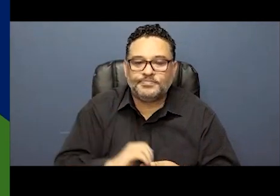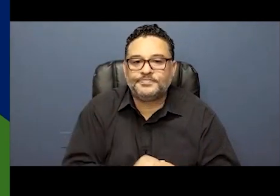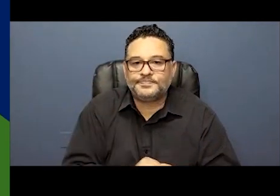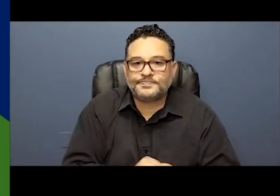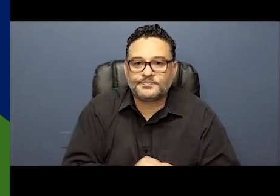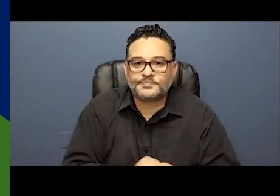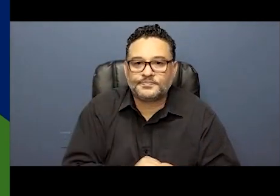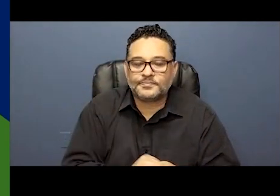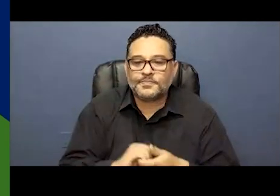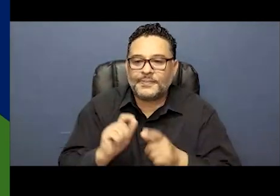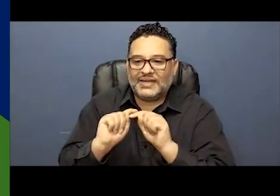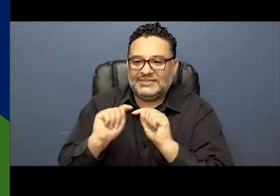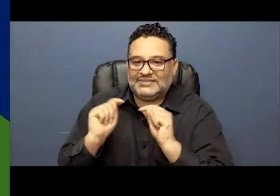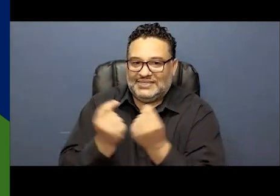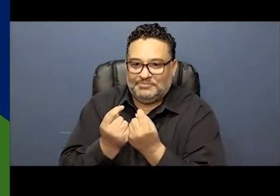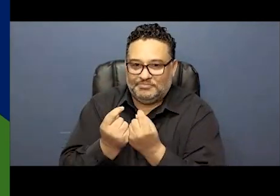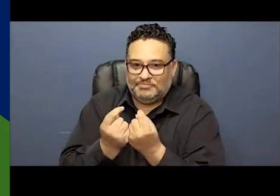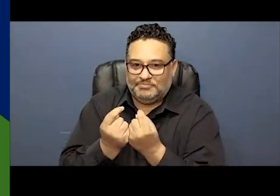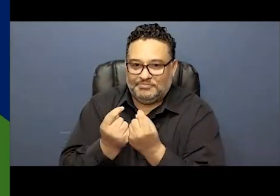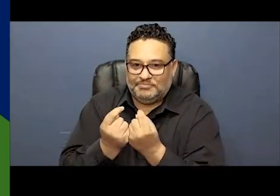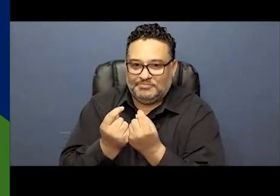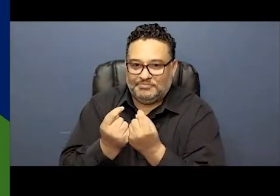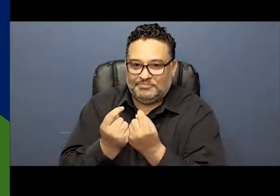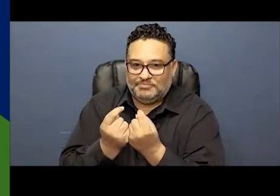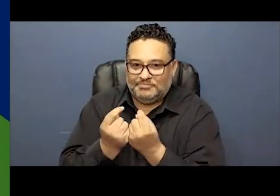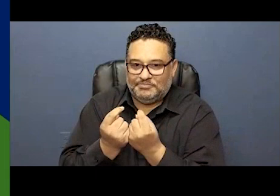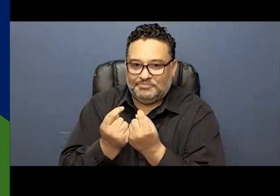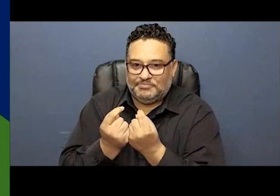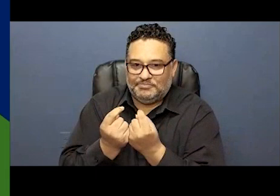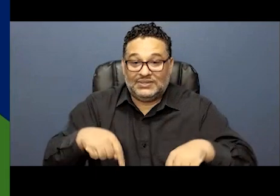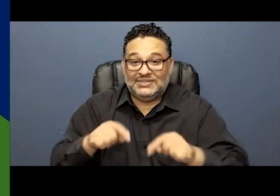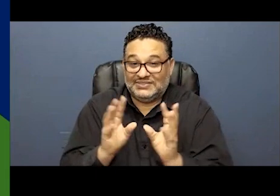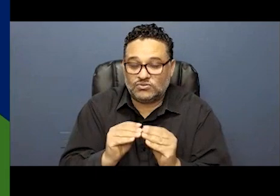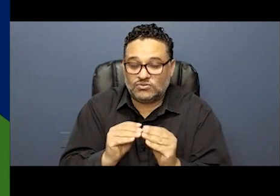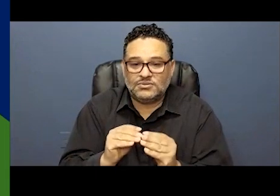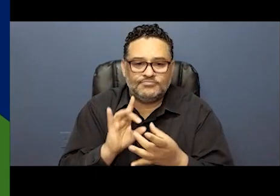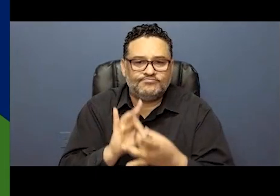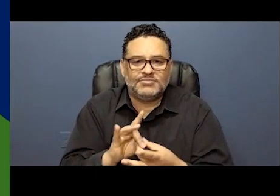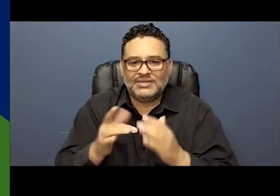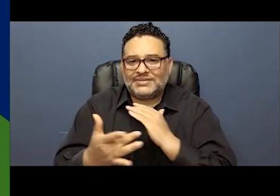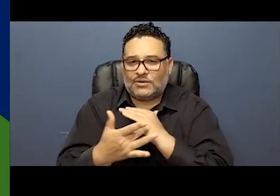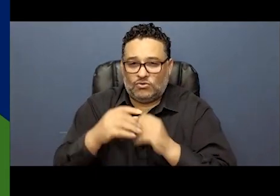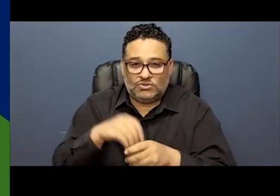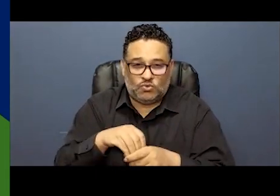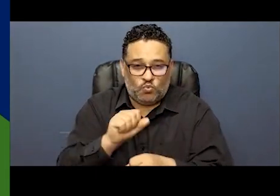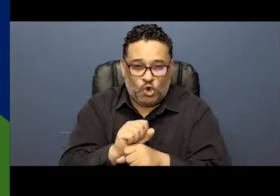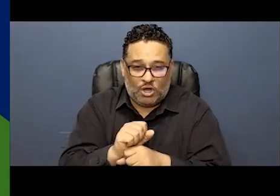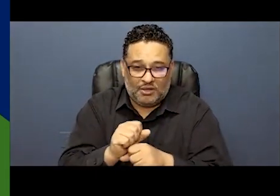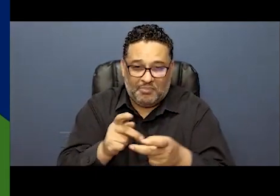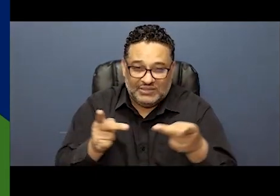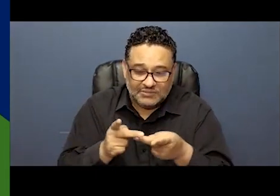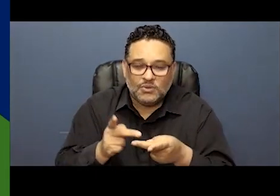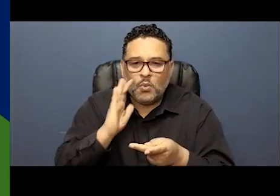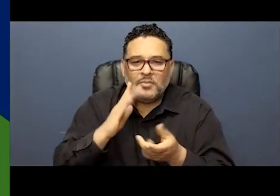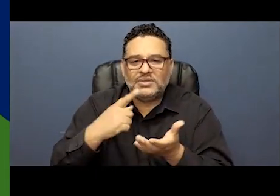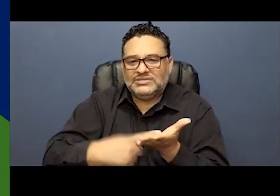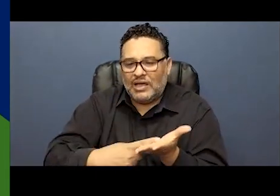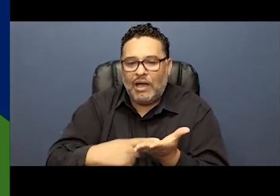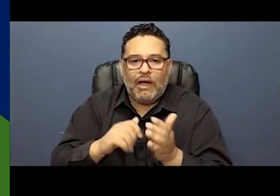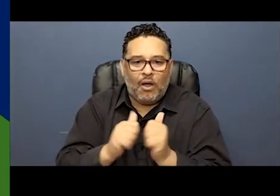teams. During this session on Technology in the Workplace, we’ll be discussing how assistive and